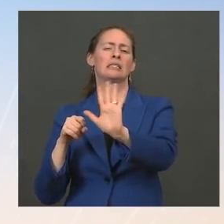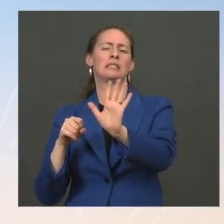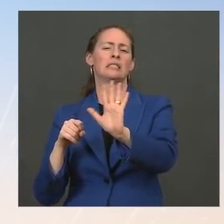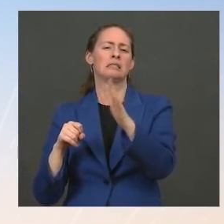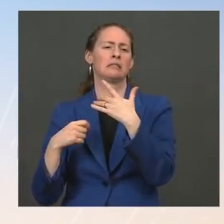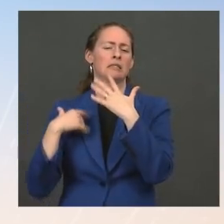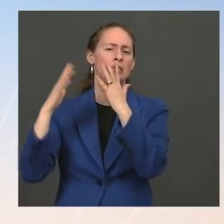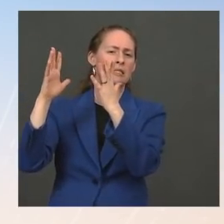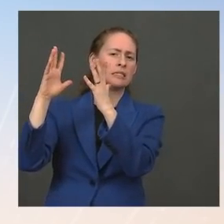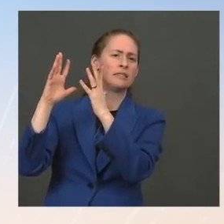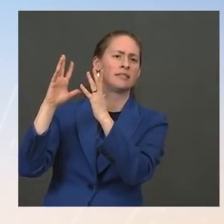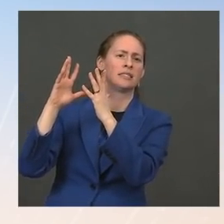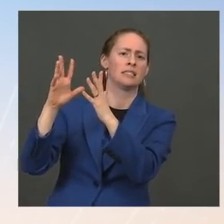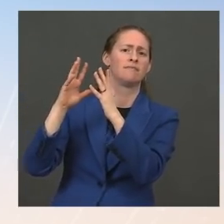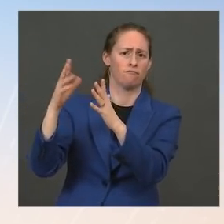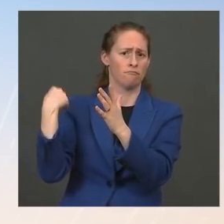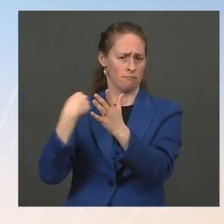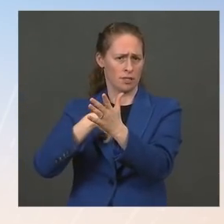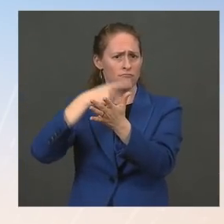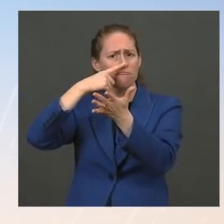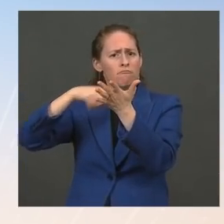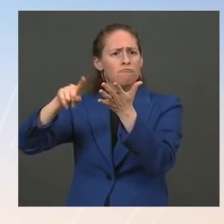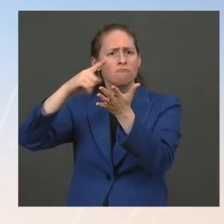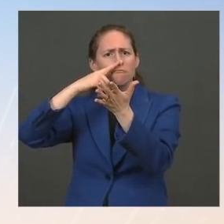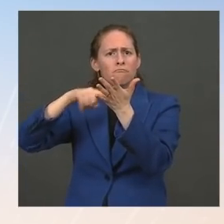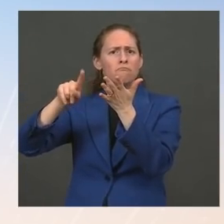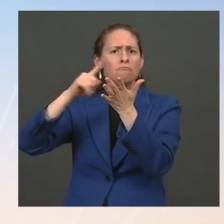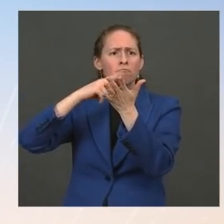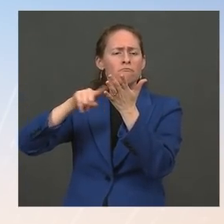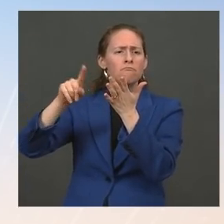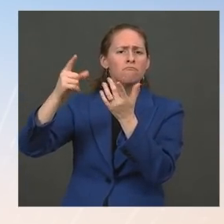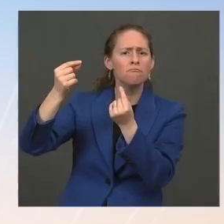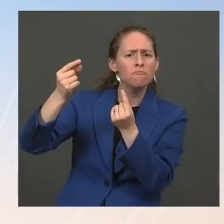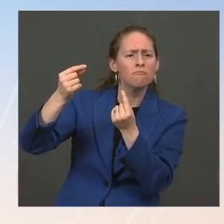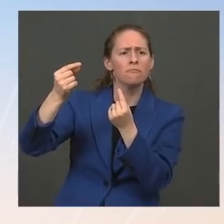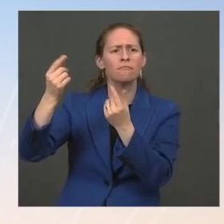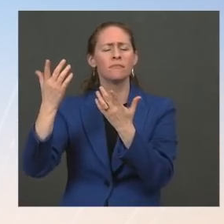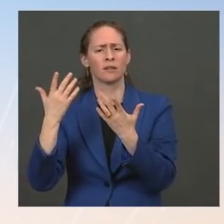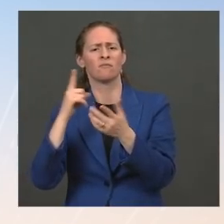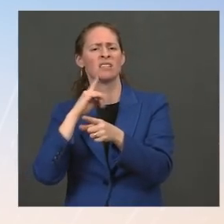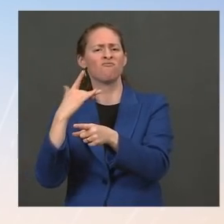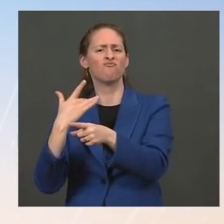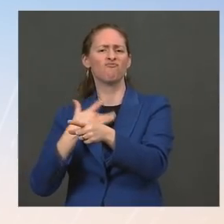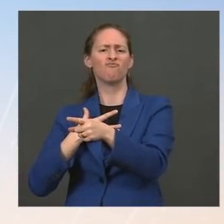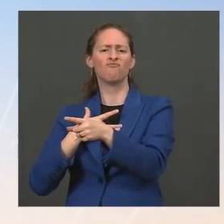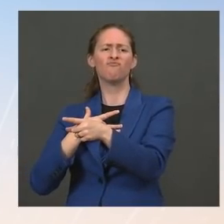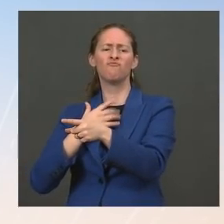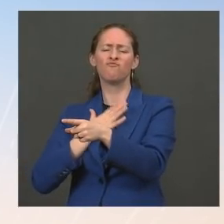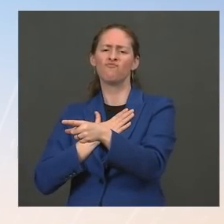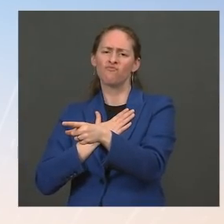And certainly, our hearts are with the community as they've gone through such a difficult time. Go ahead. The Press: So, for the American public